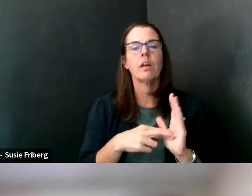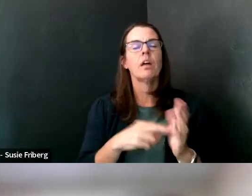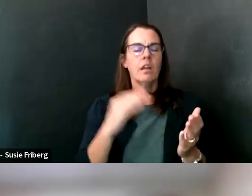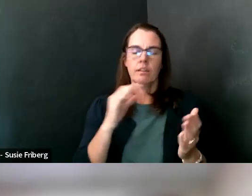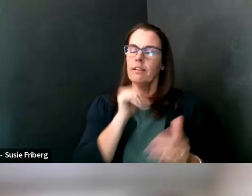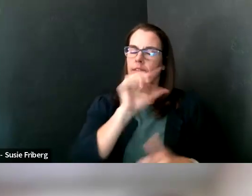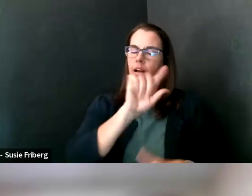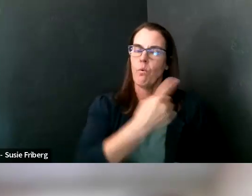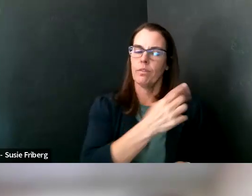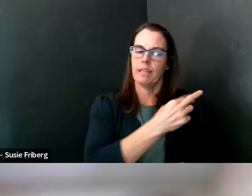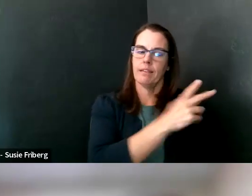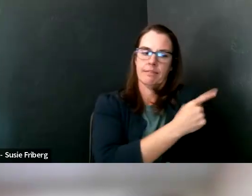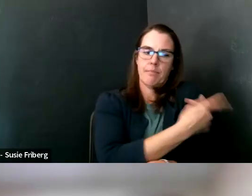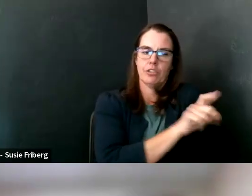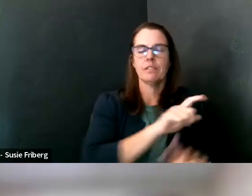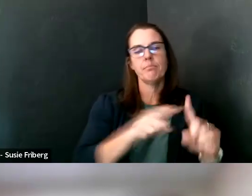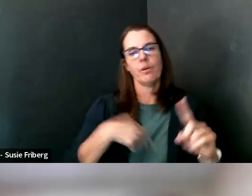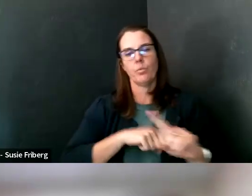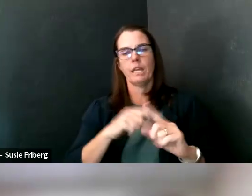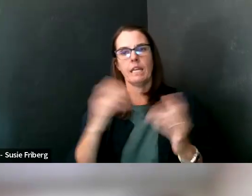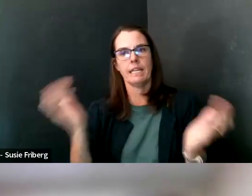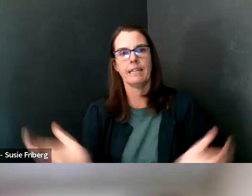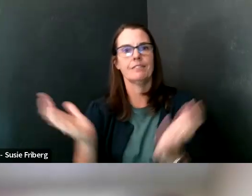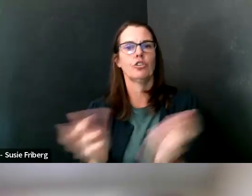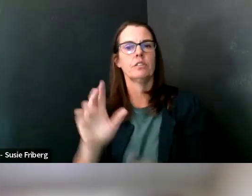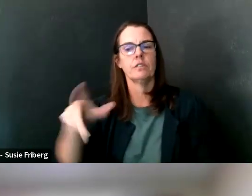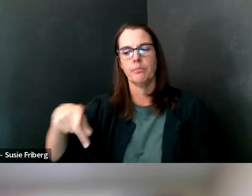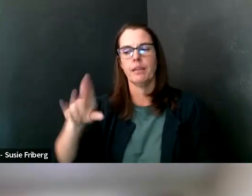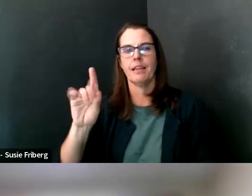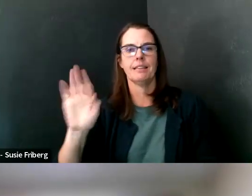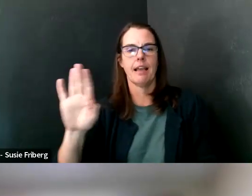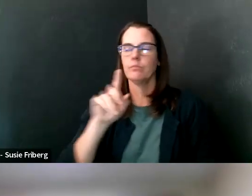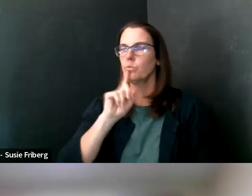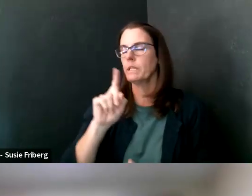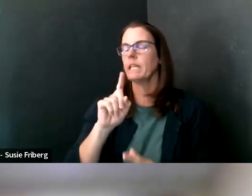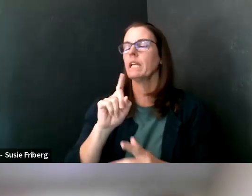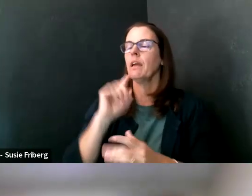needs, but we encourage the PDAB to thoroughly consider any solutions aimed at non-patient